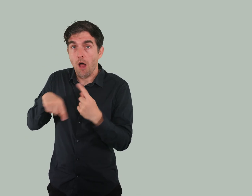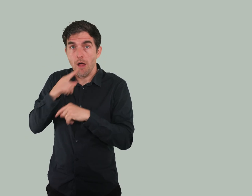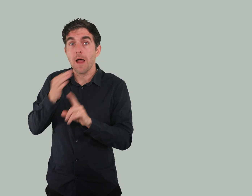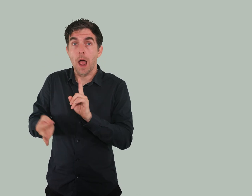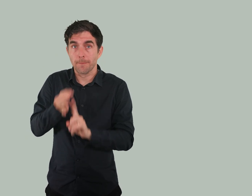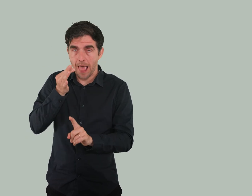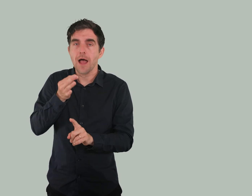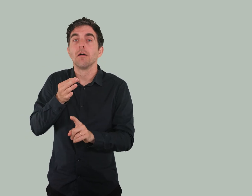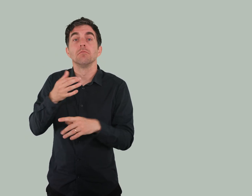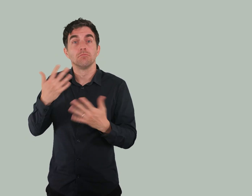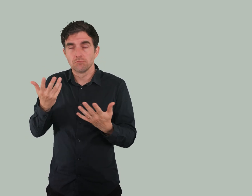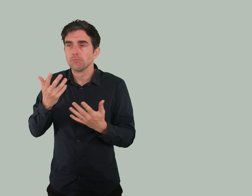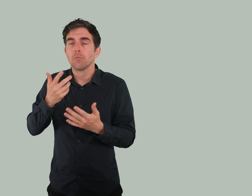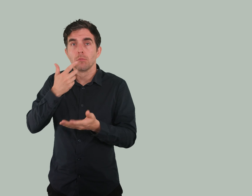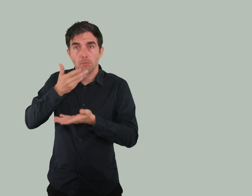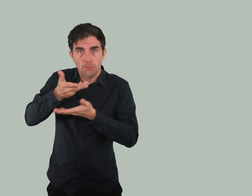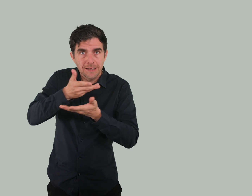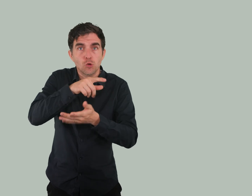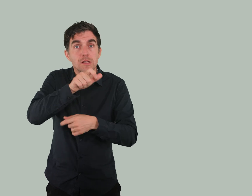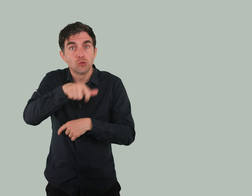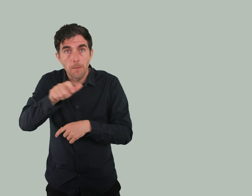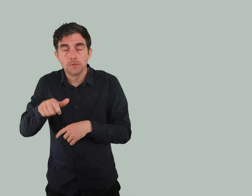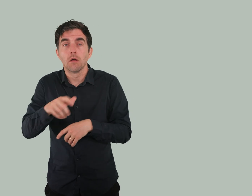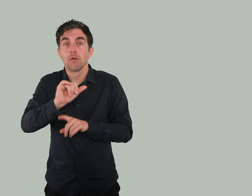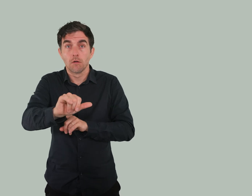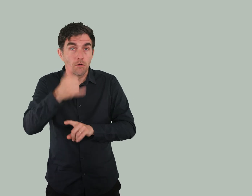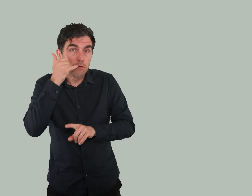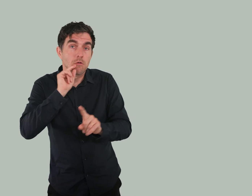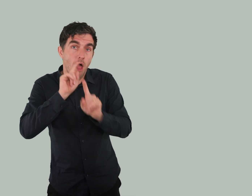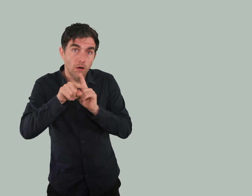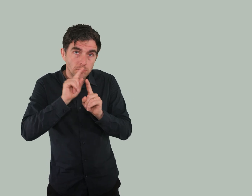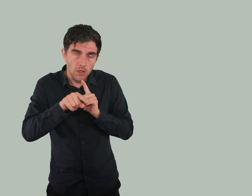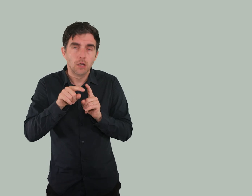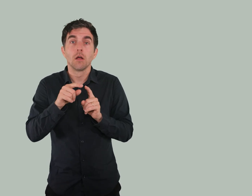speaking to customers, answering the phone,